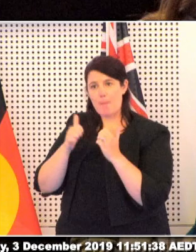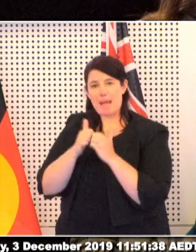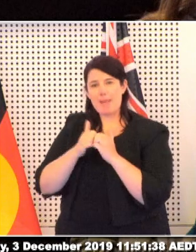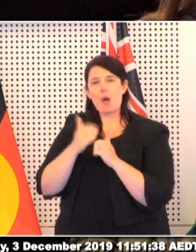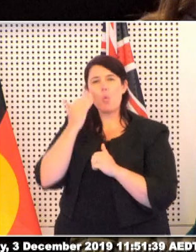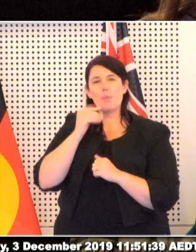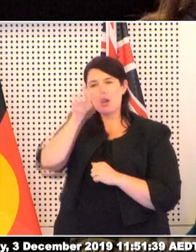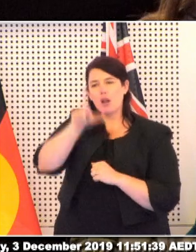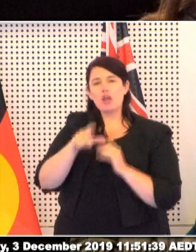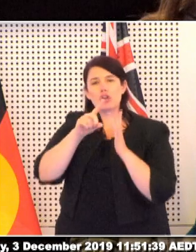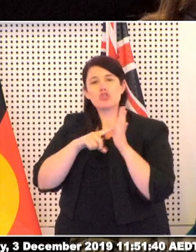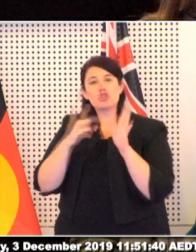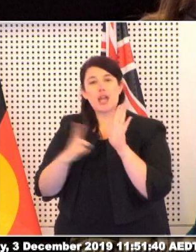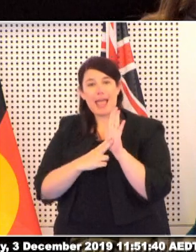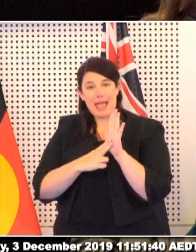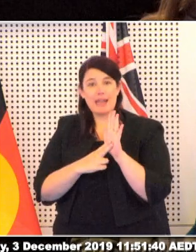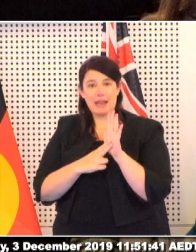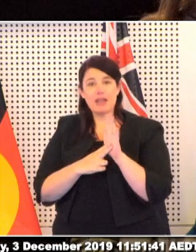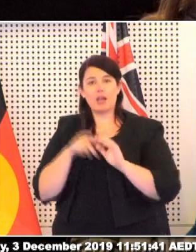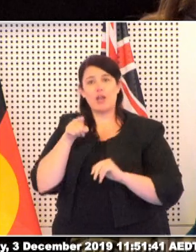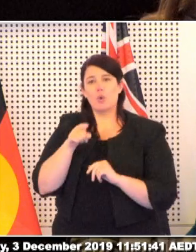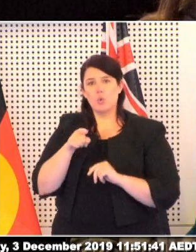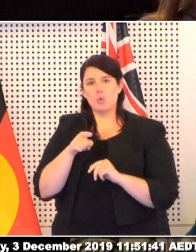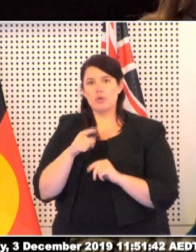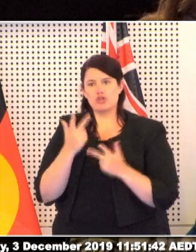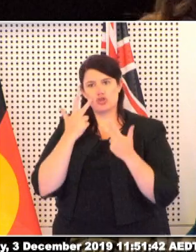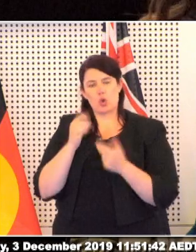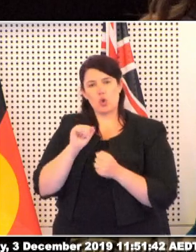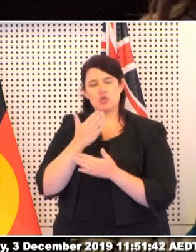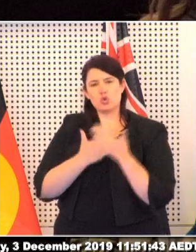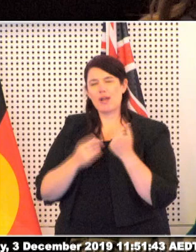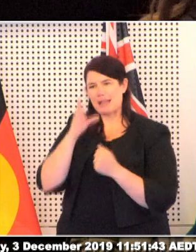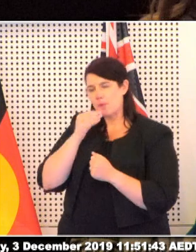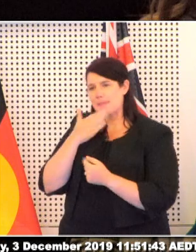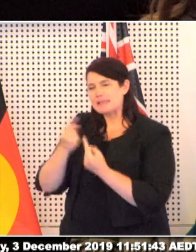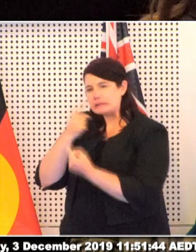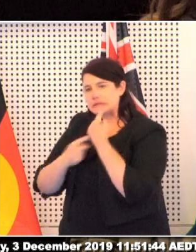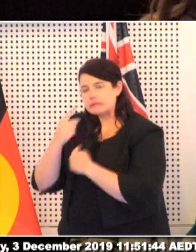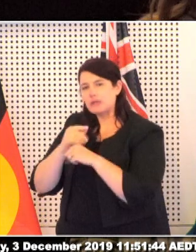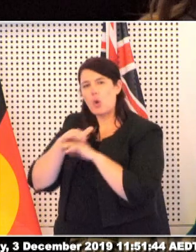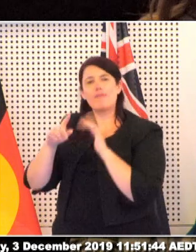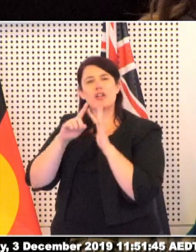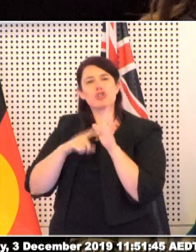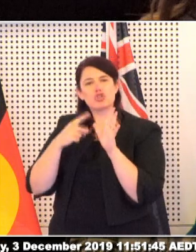which you say highlights these aspects. Can you perhaps tell the Commission about that example further? Yes. Thank you.